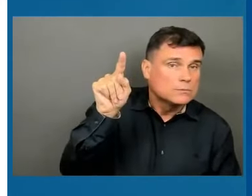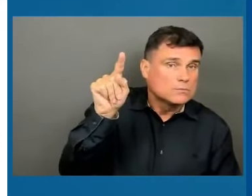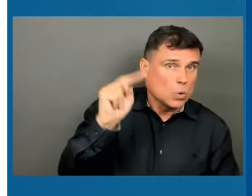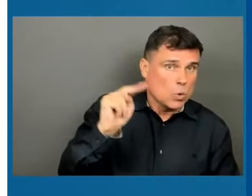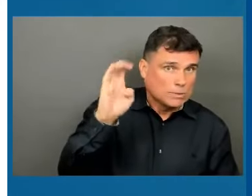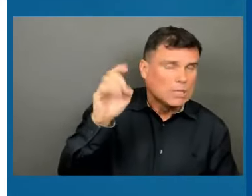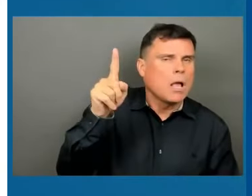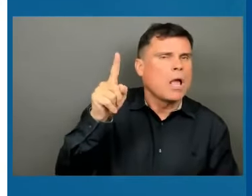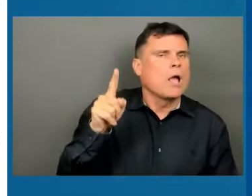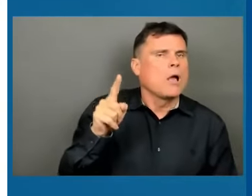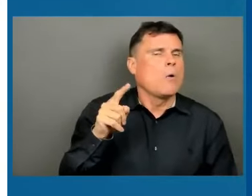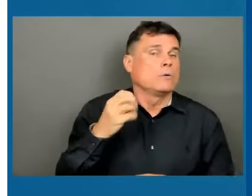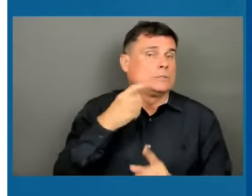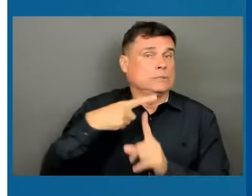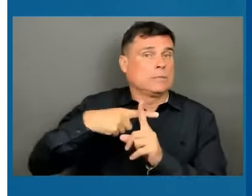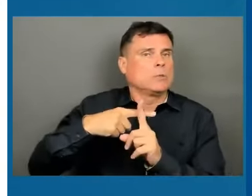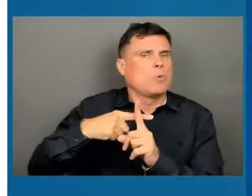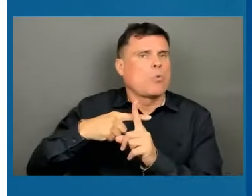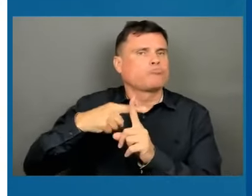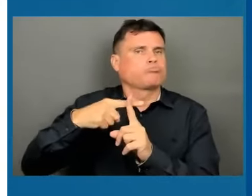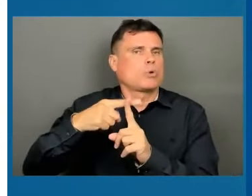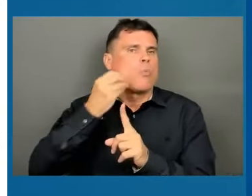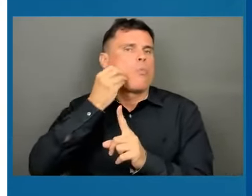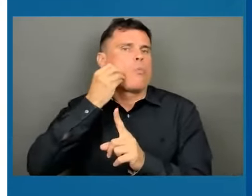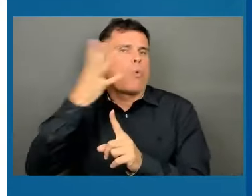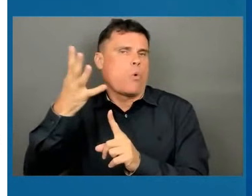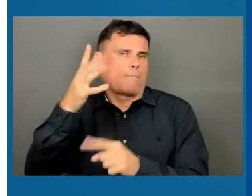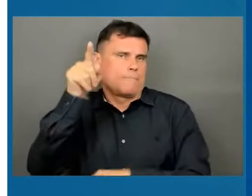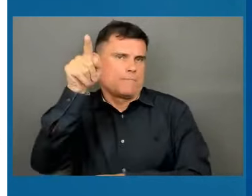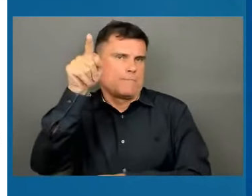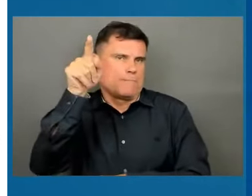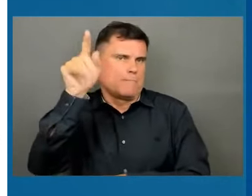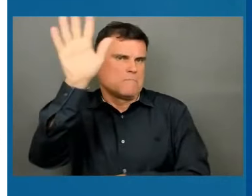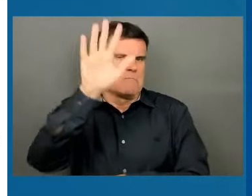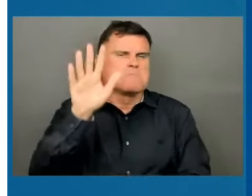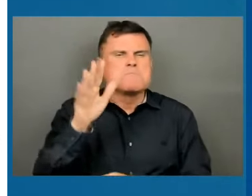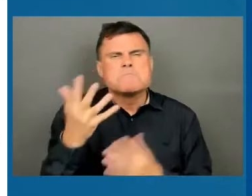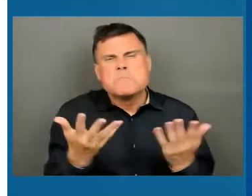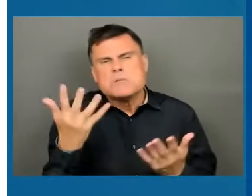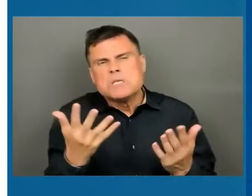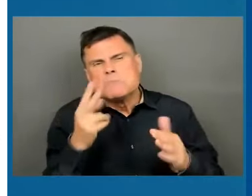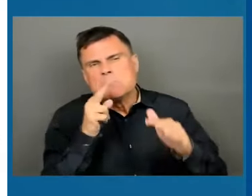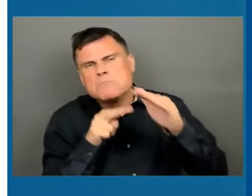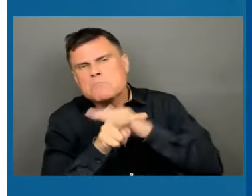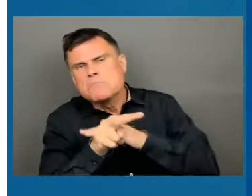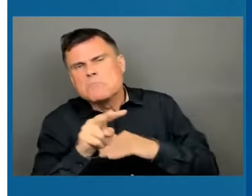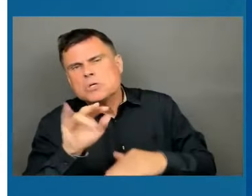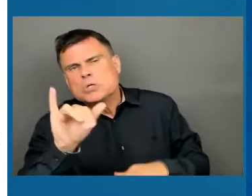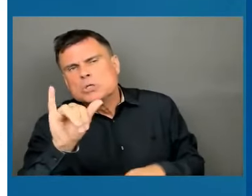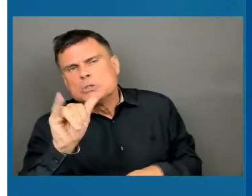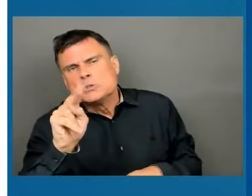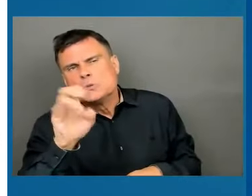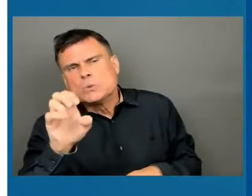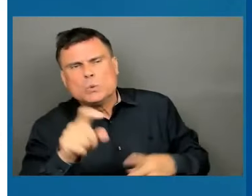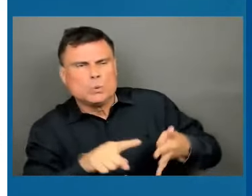month and last the better part of a month for the northern part